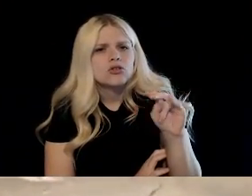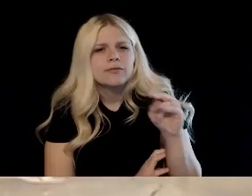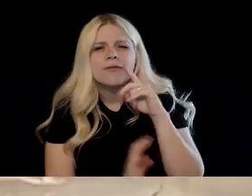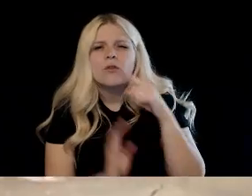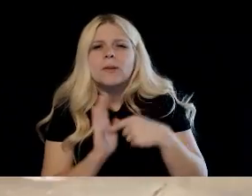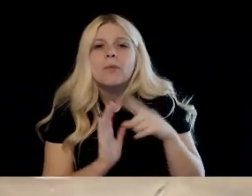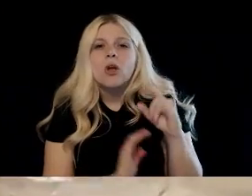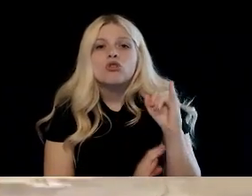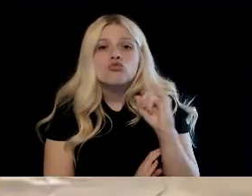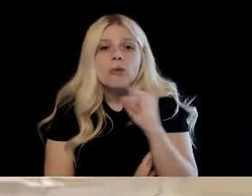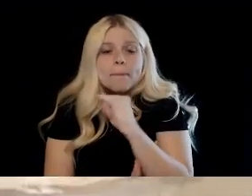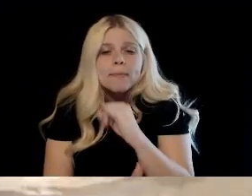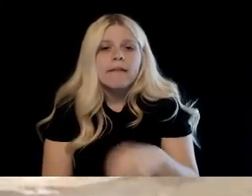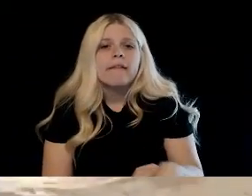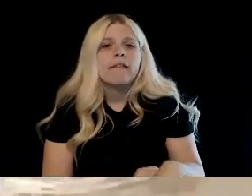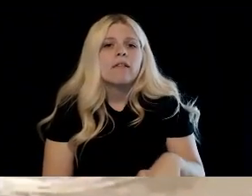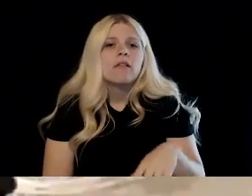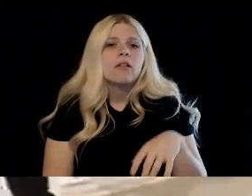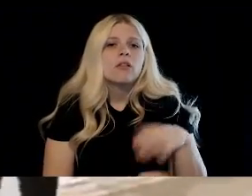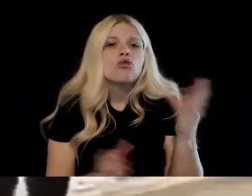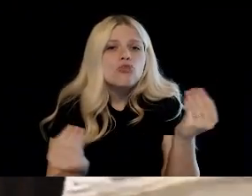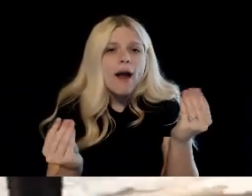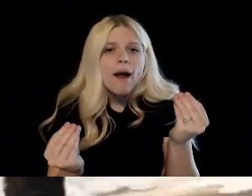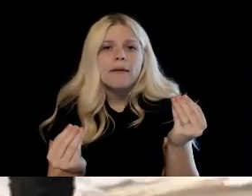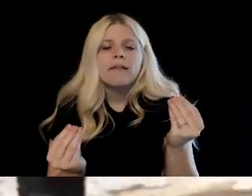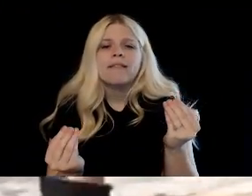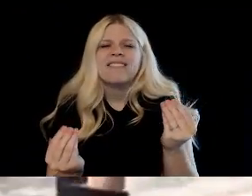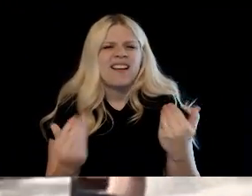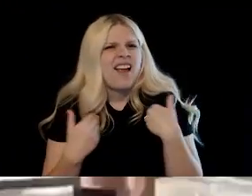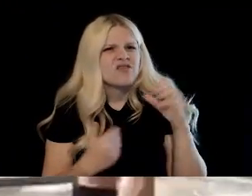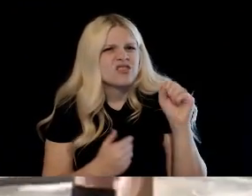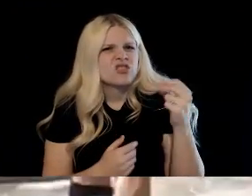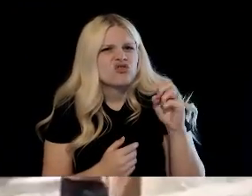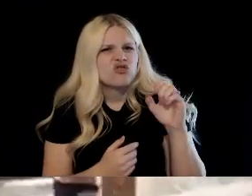a crab, but things with shells on it. So when they eat that, it's very crunchy.